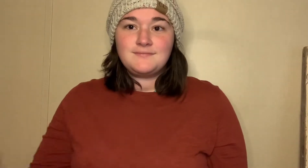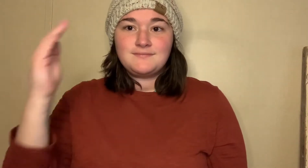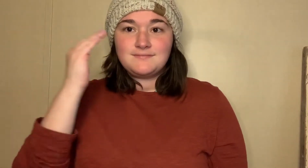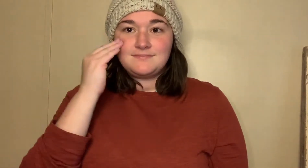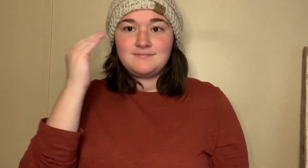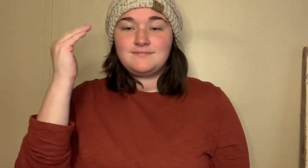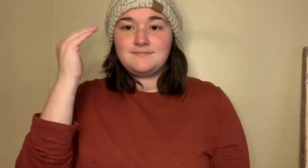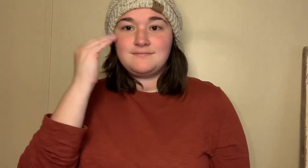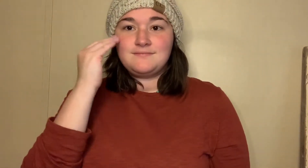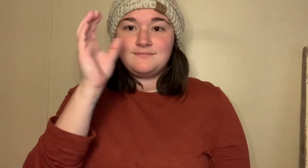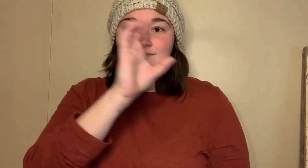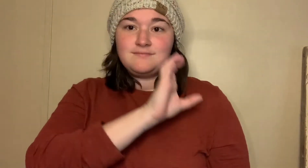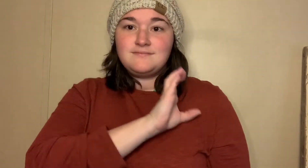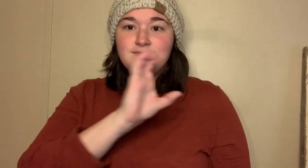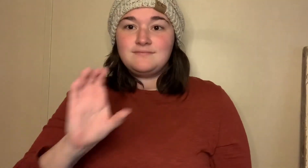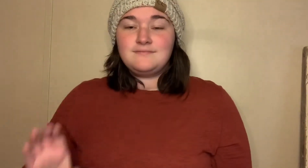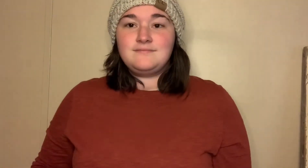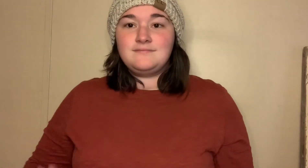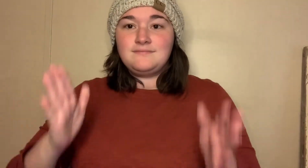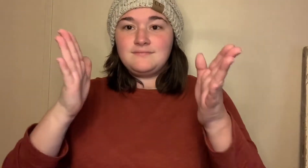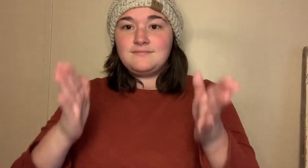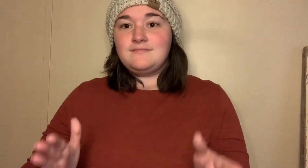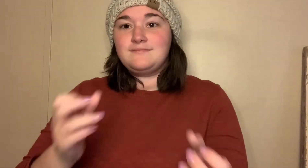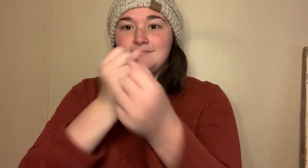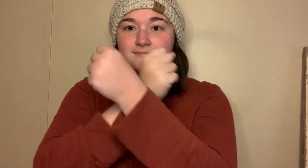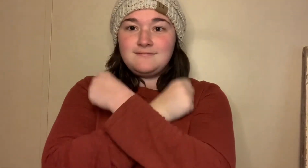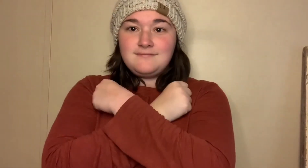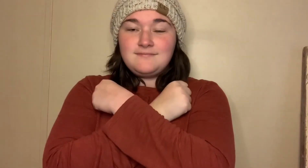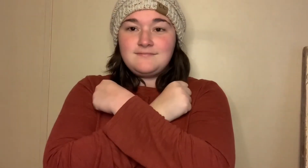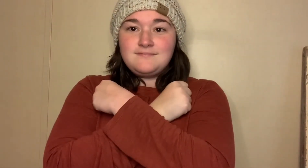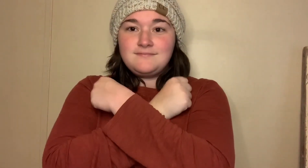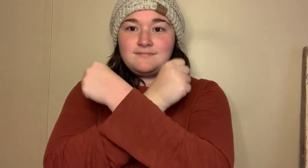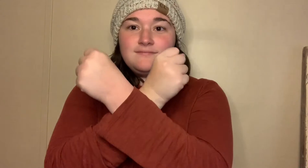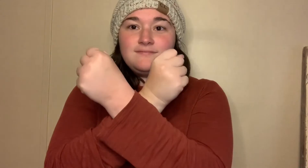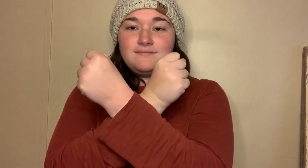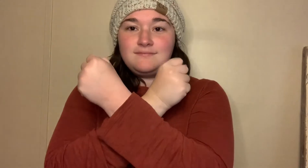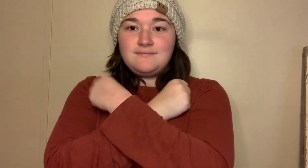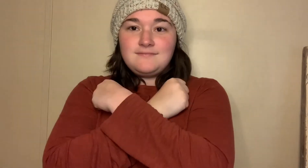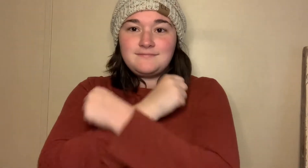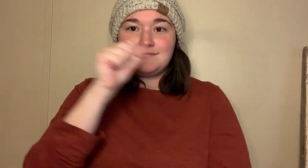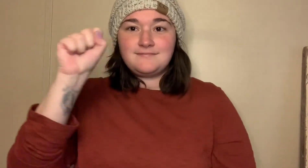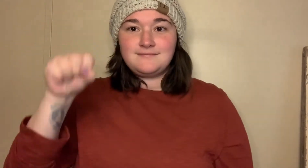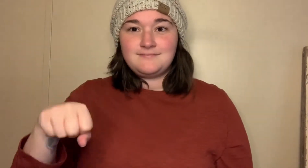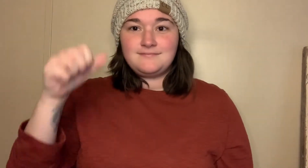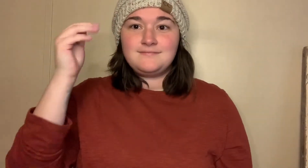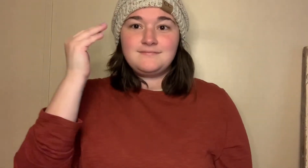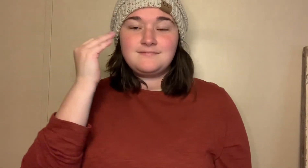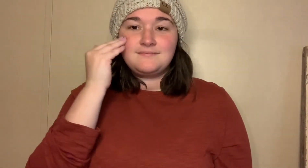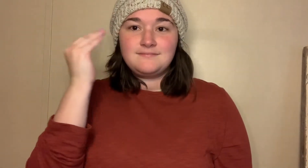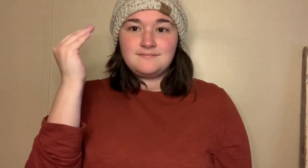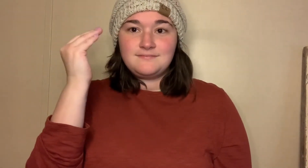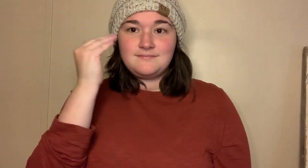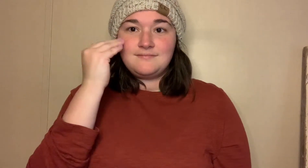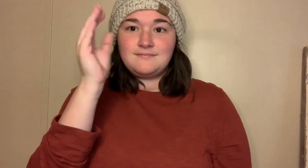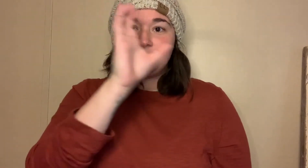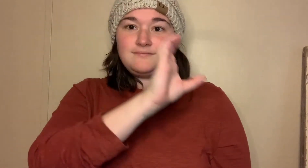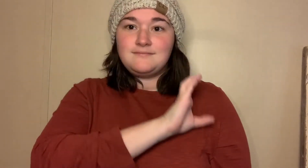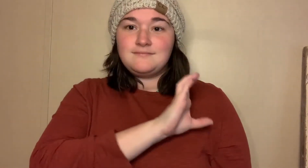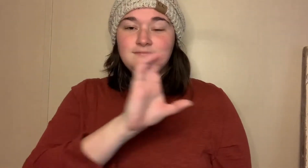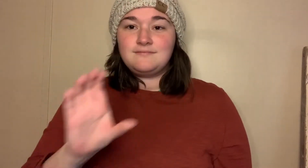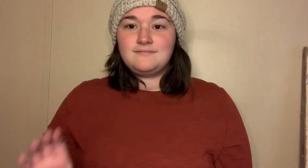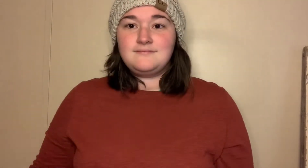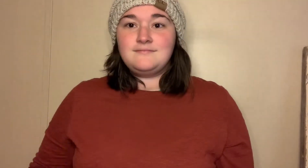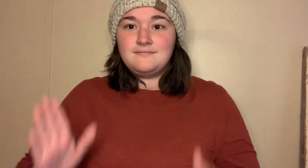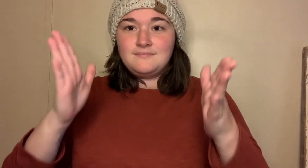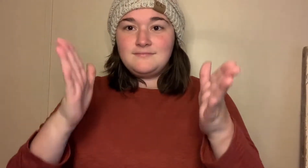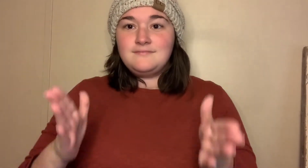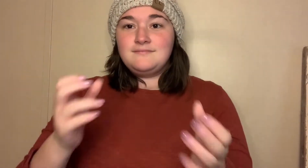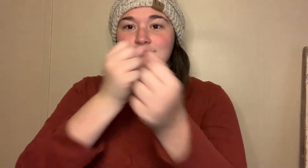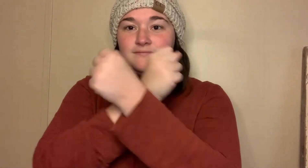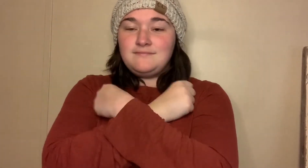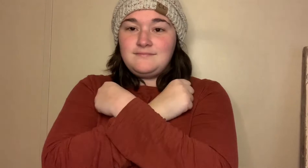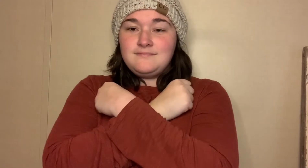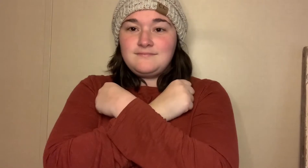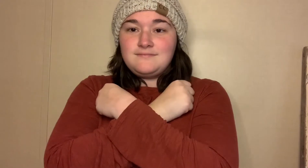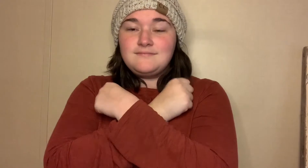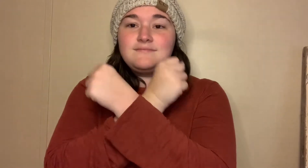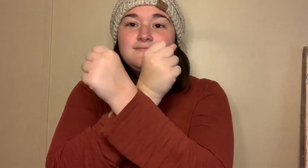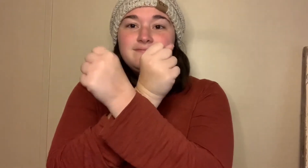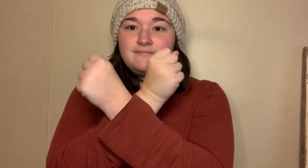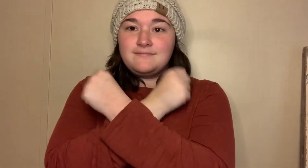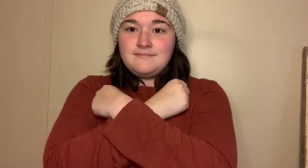and they'll know we are christians by our love by our love yes they'll know we are christians by our love by our love